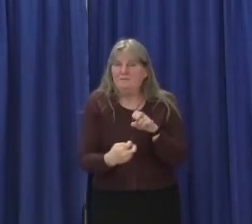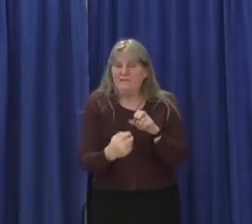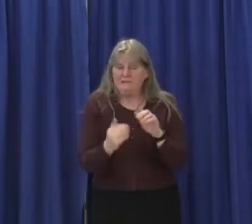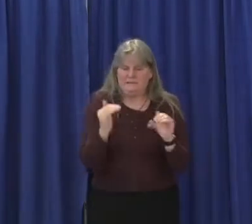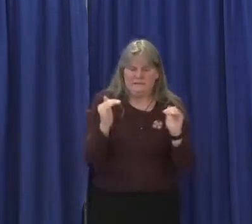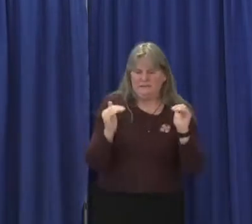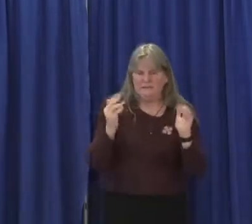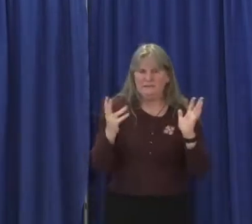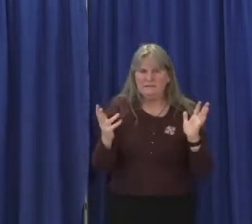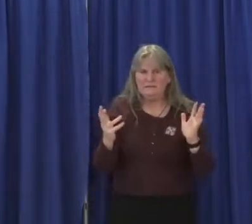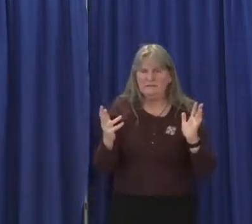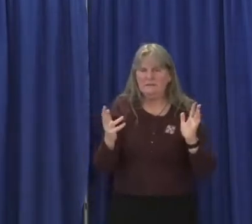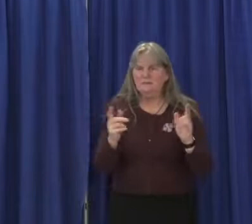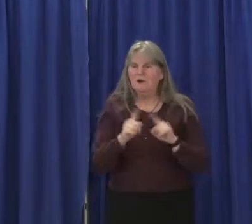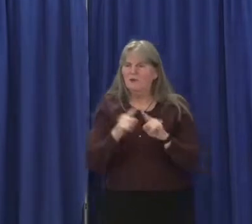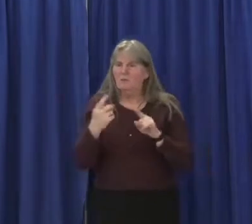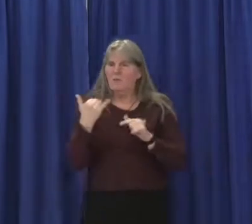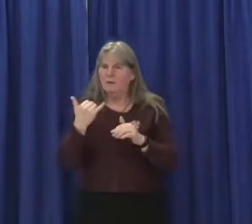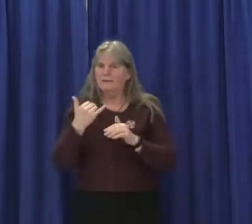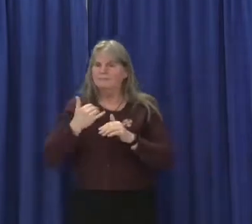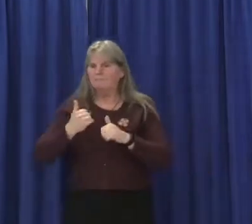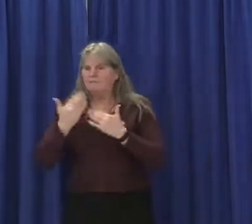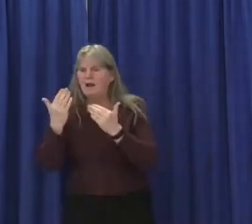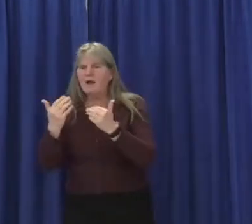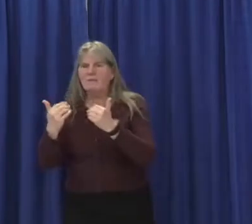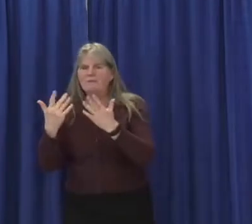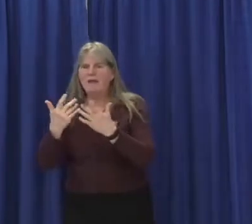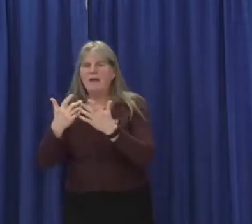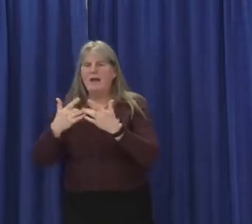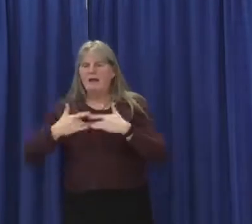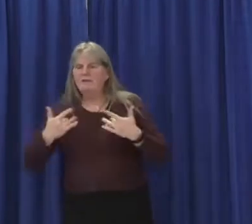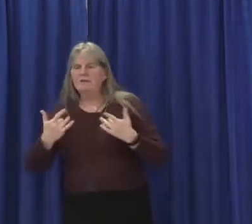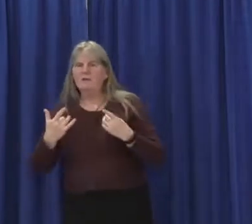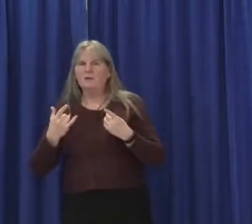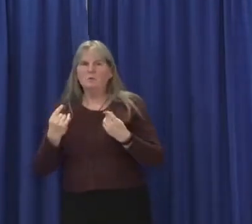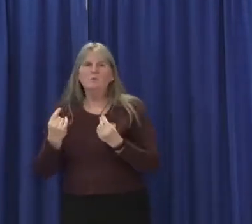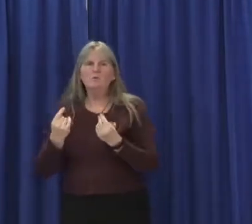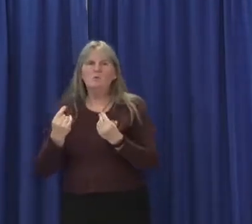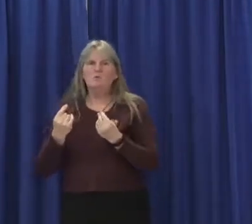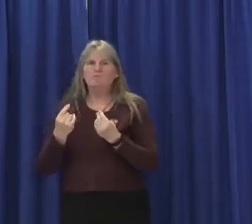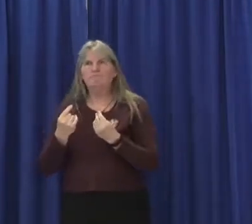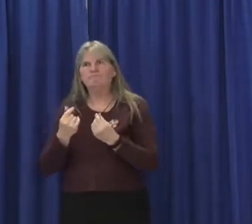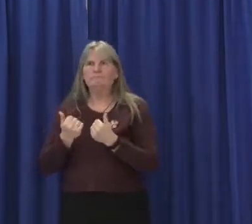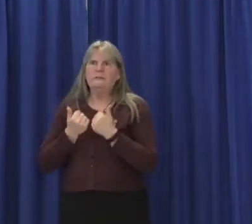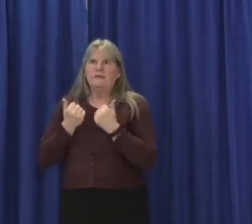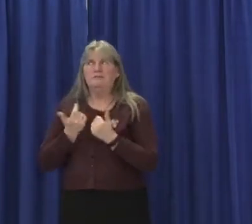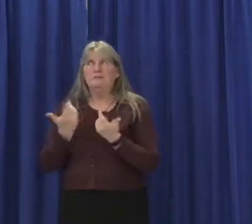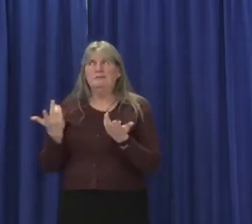With keeping things moving and as many things that keep us going, in these dark days of winter going.